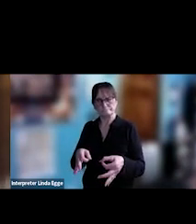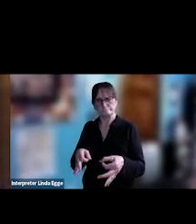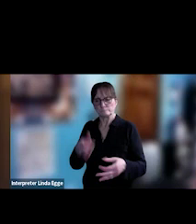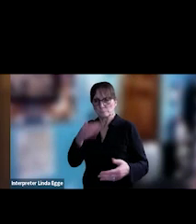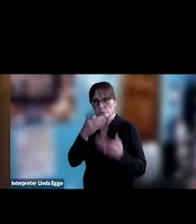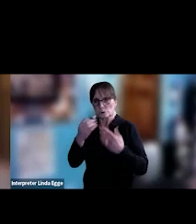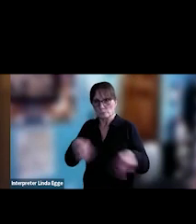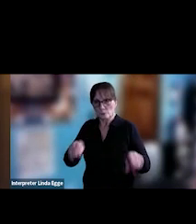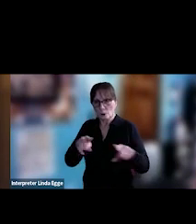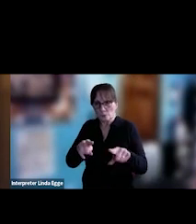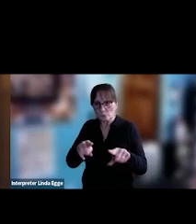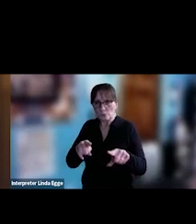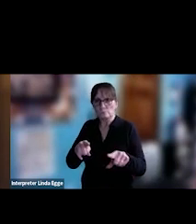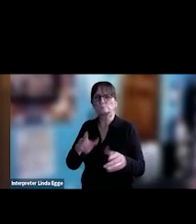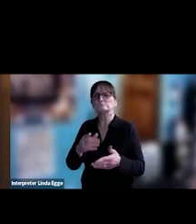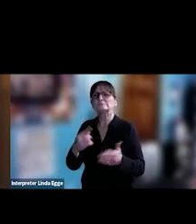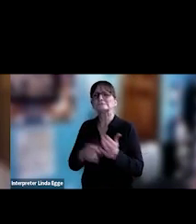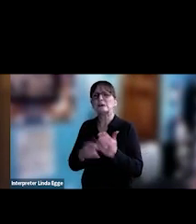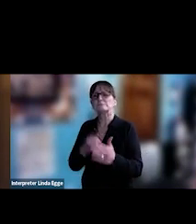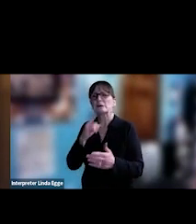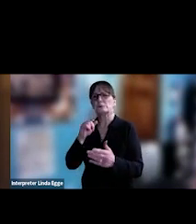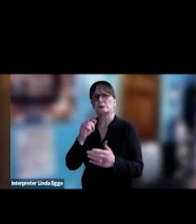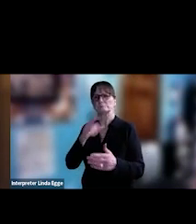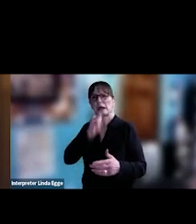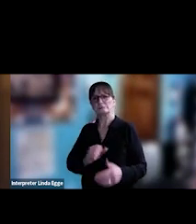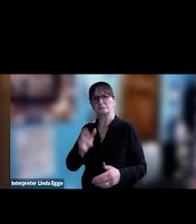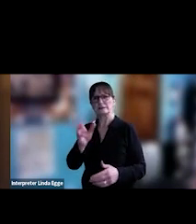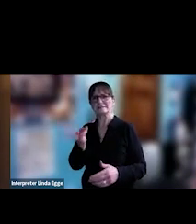some people, when they turn 62, they need the income,